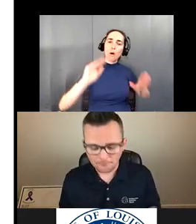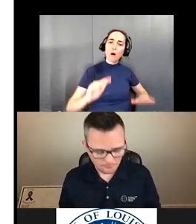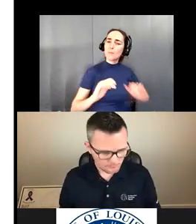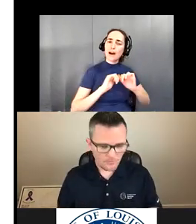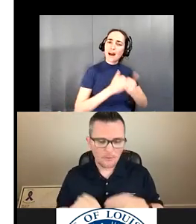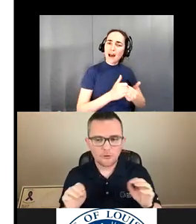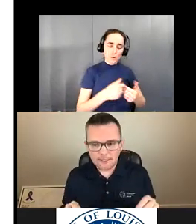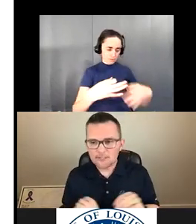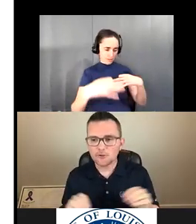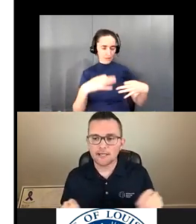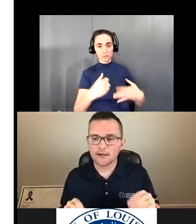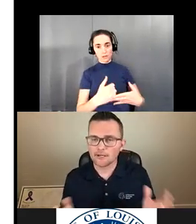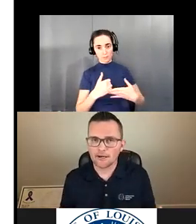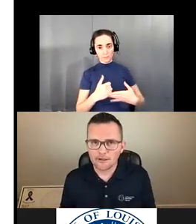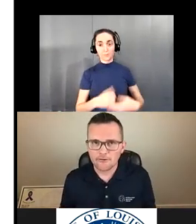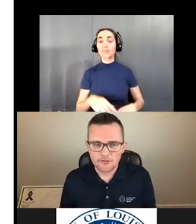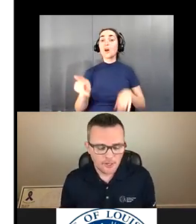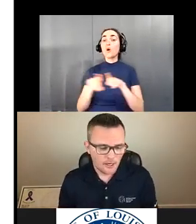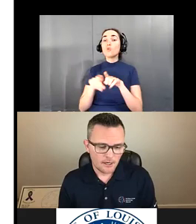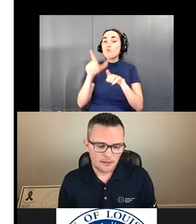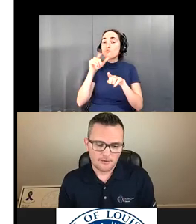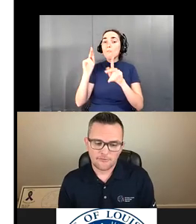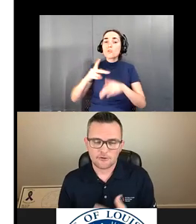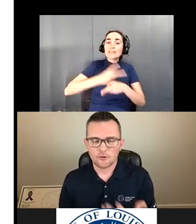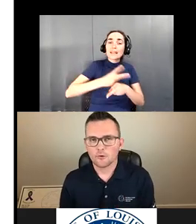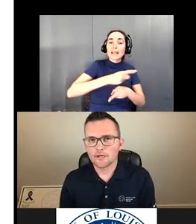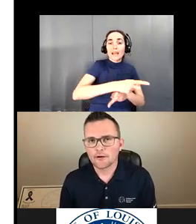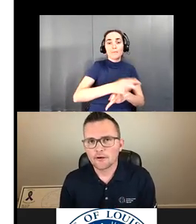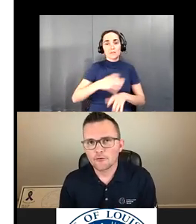15:47:50 involvement. Please put down caregivers. 15:47:52 If there's only one caregiver we